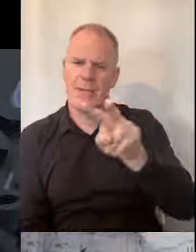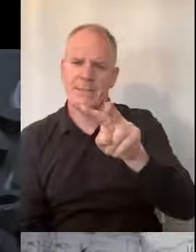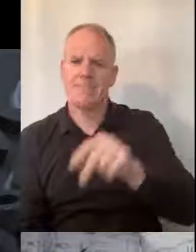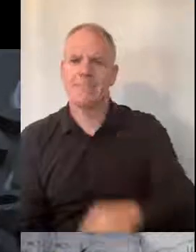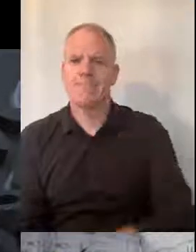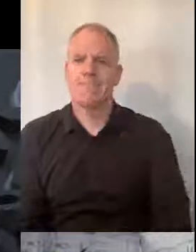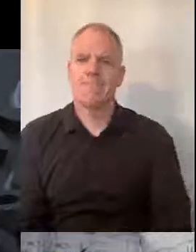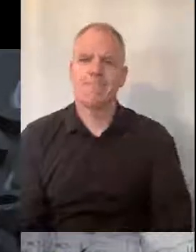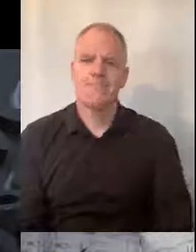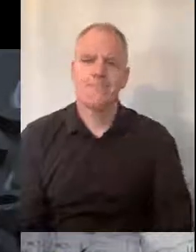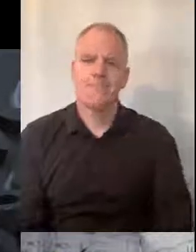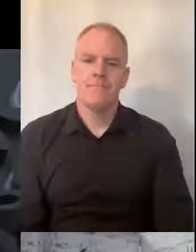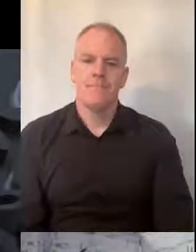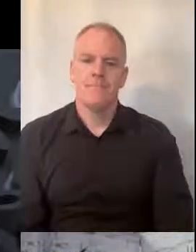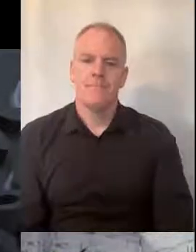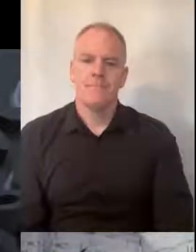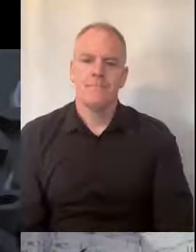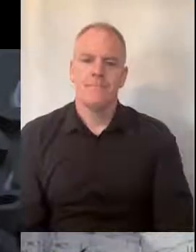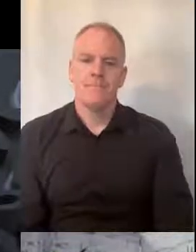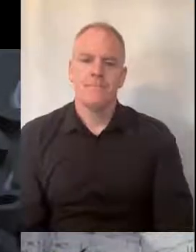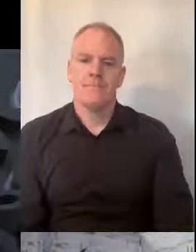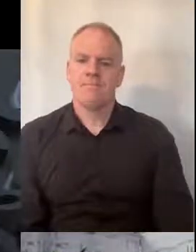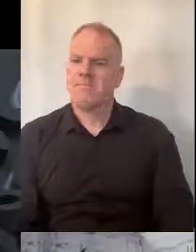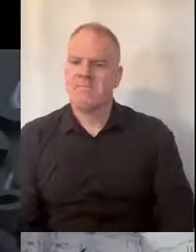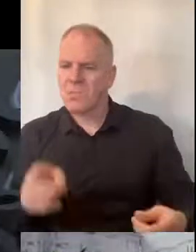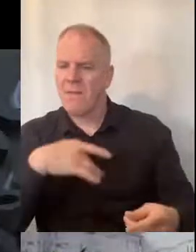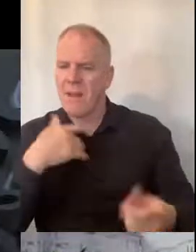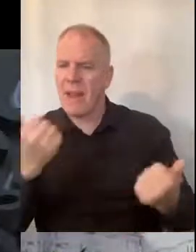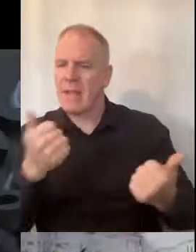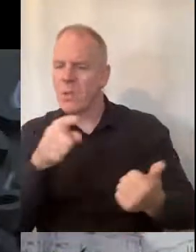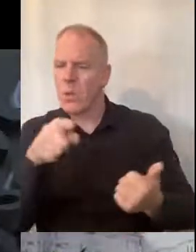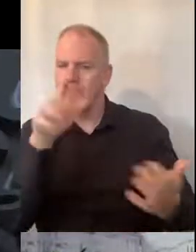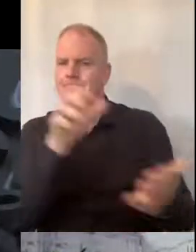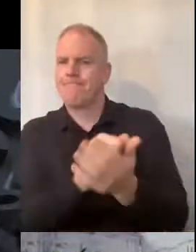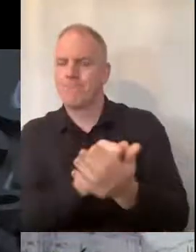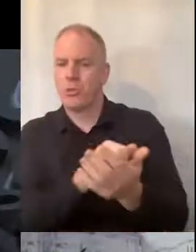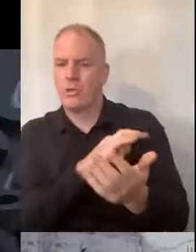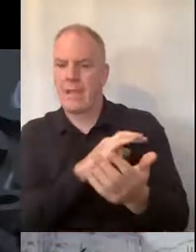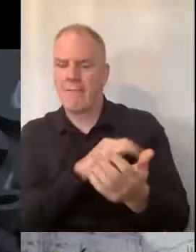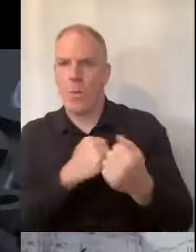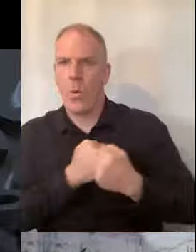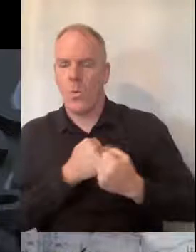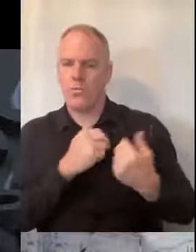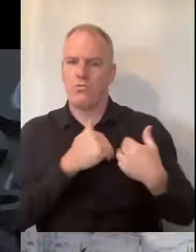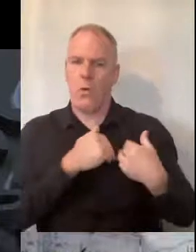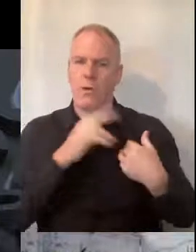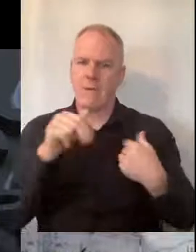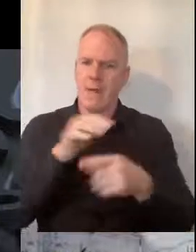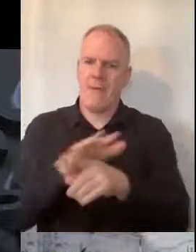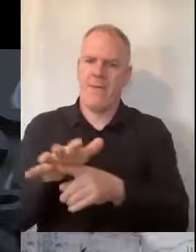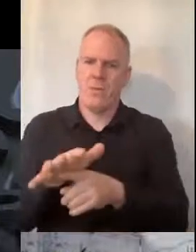this question here. Is there anything in your rule that you can identify with here or have influence over if you just want